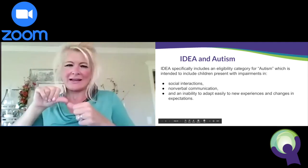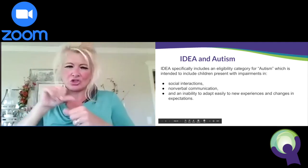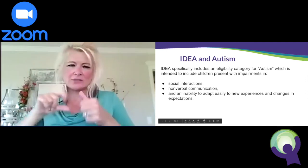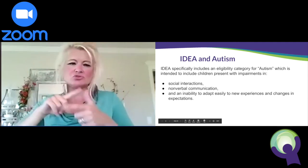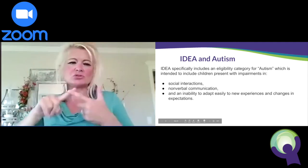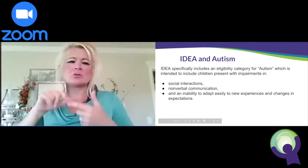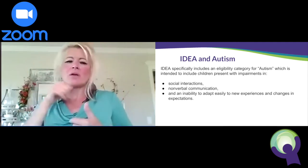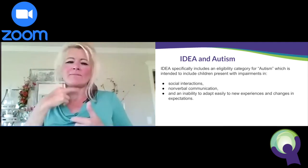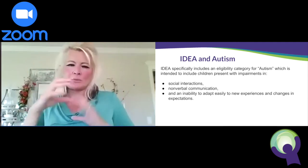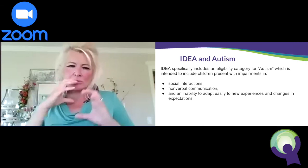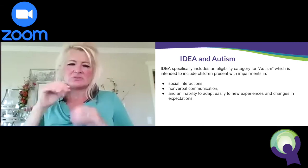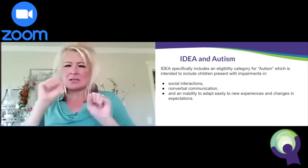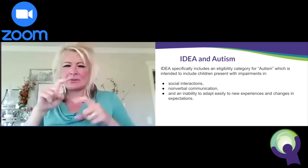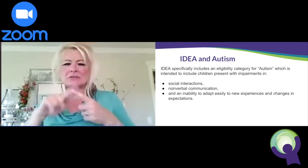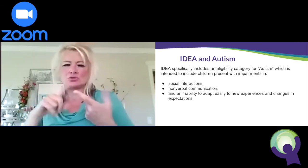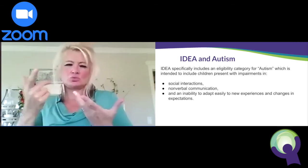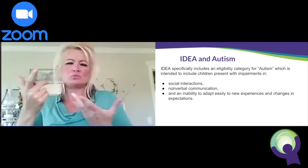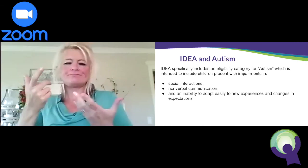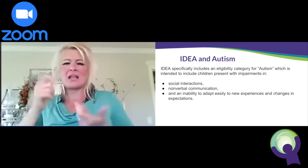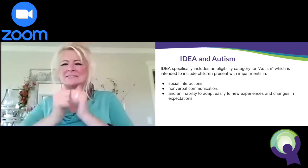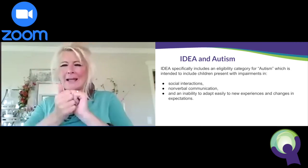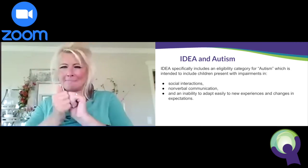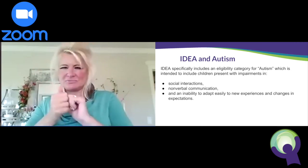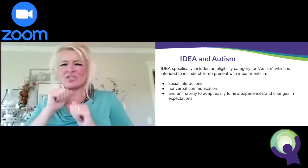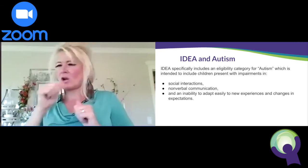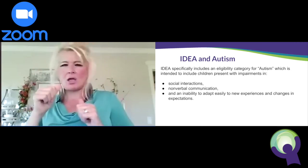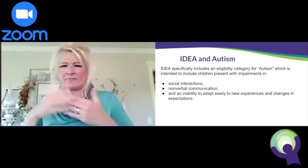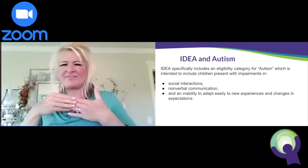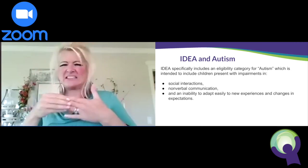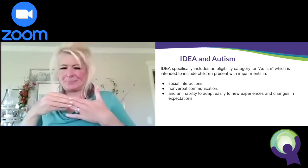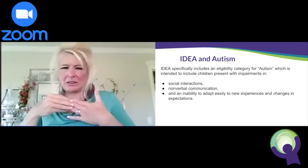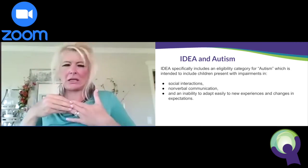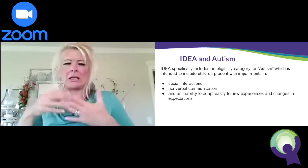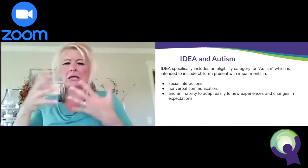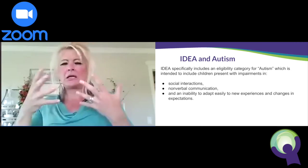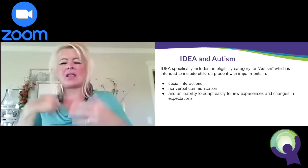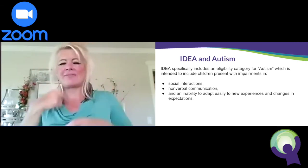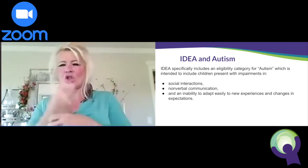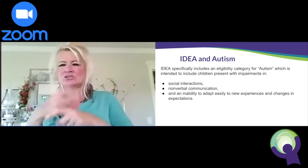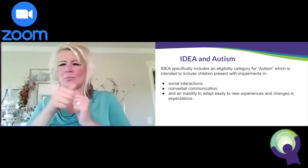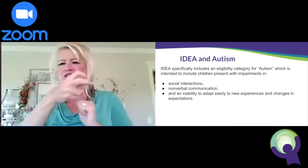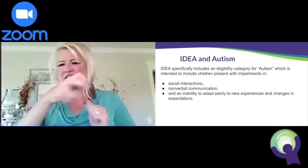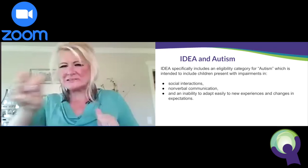so they both rely on social interaction, nonverbal